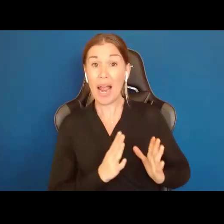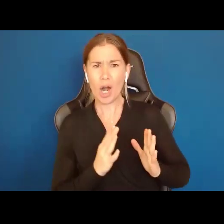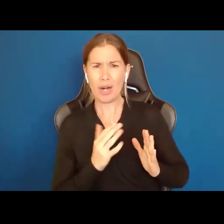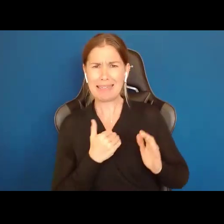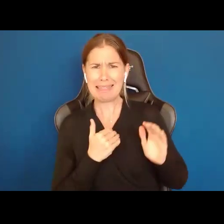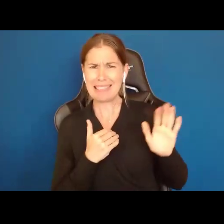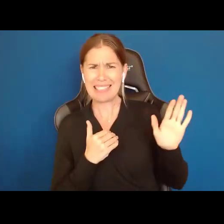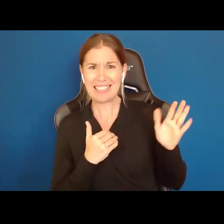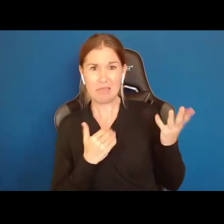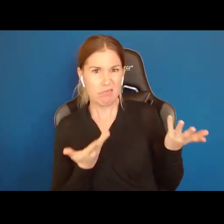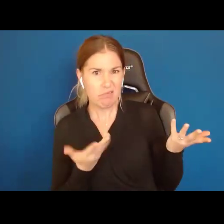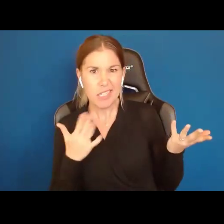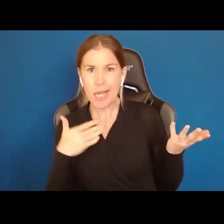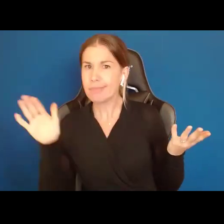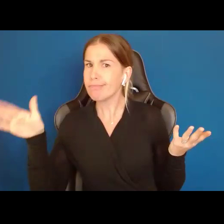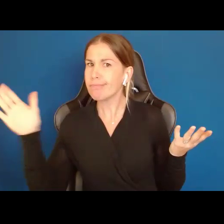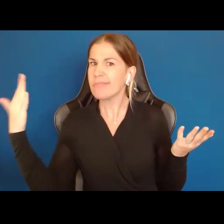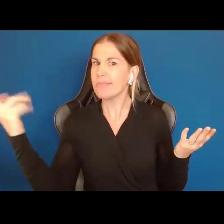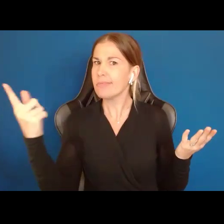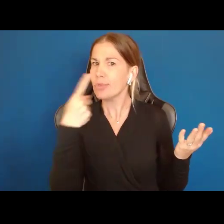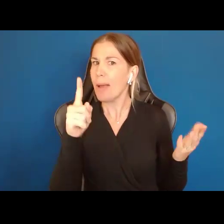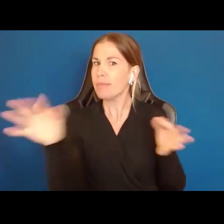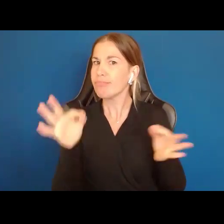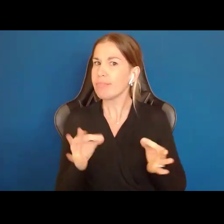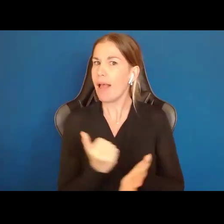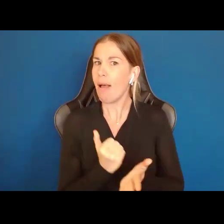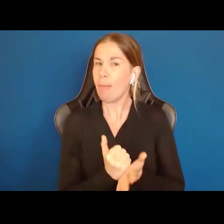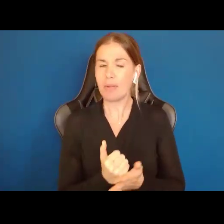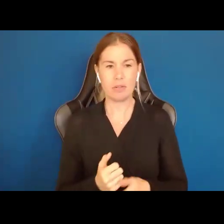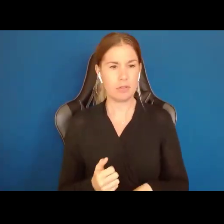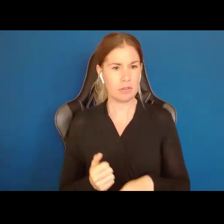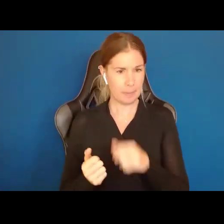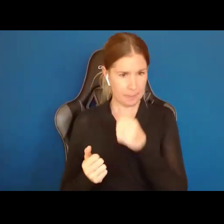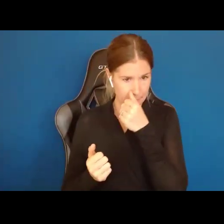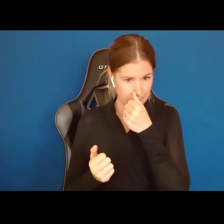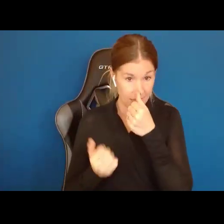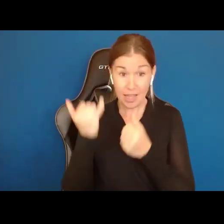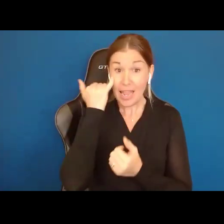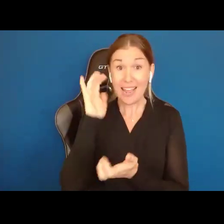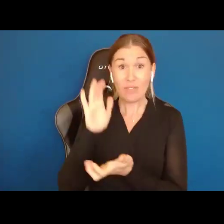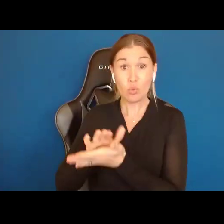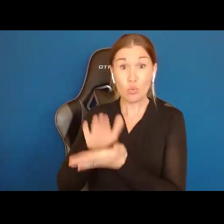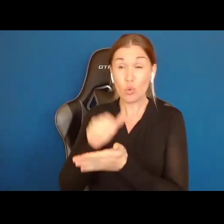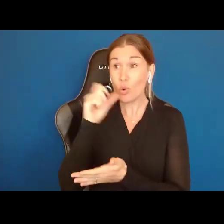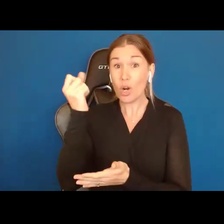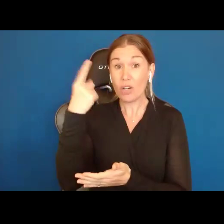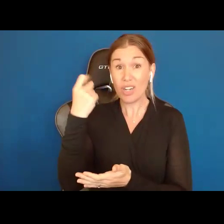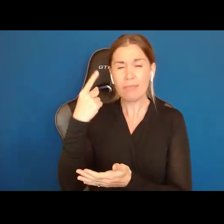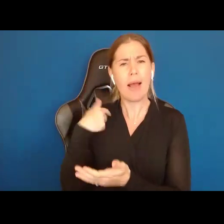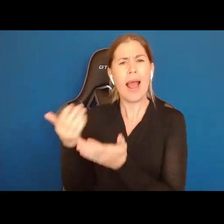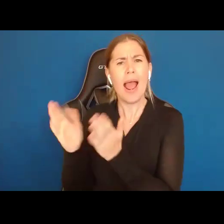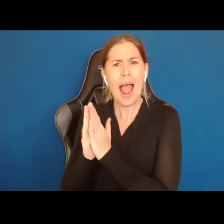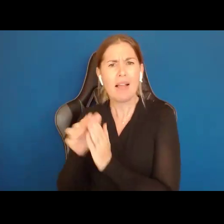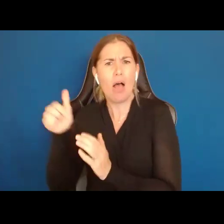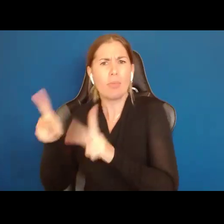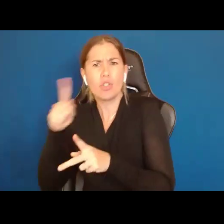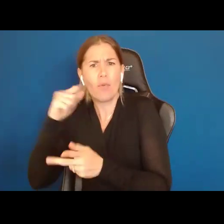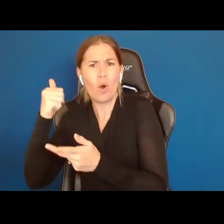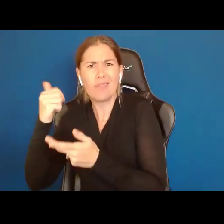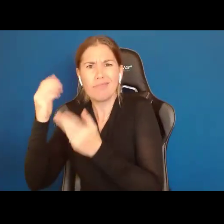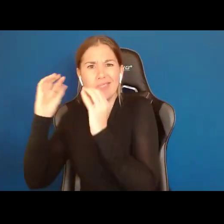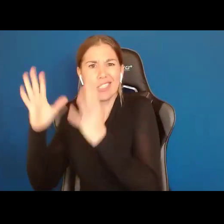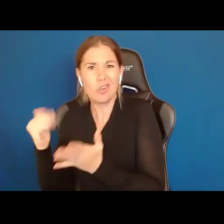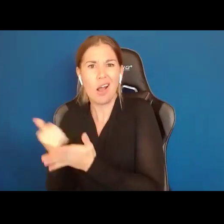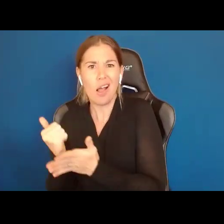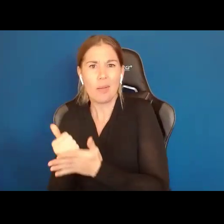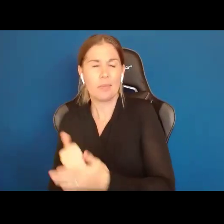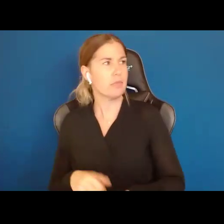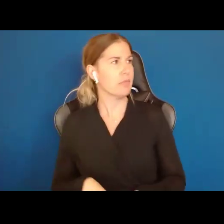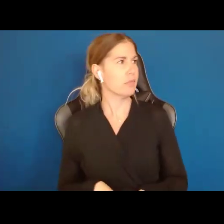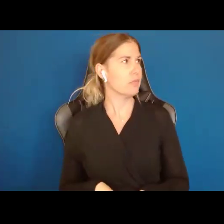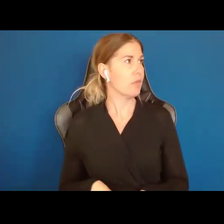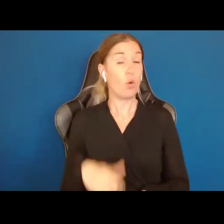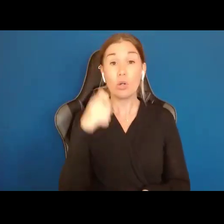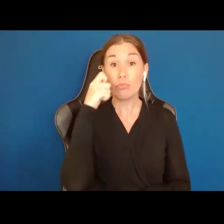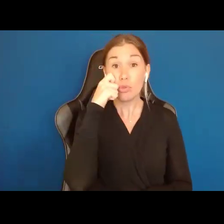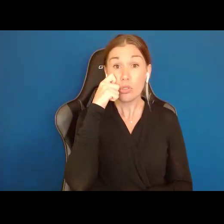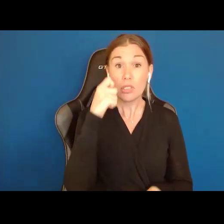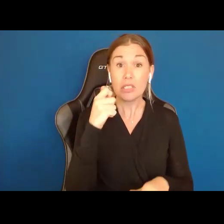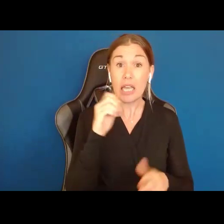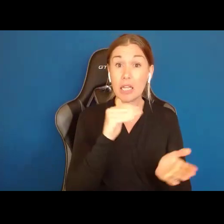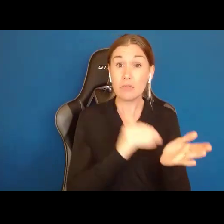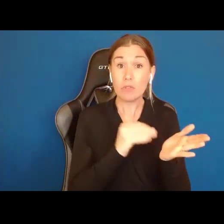When one of my children is getting in trouble on days that end in Y, I have a sister who's an educational professional, who I seek out for advice. My other sister is a gerontologist, who has been remarkably helpful now that my mom is getting older.